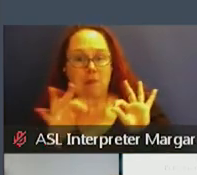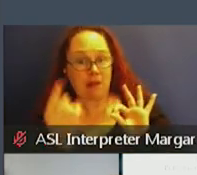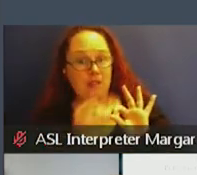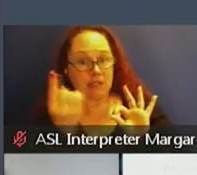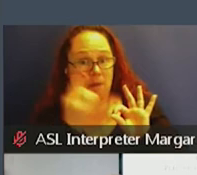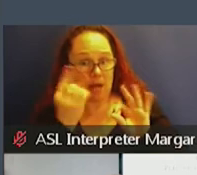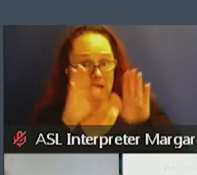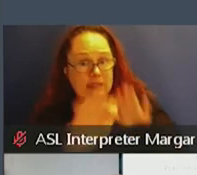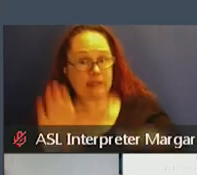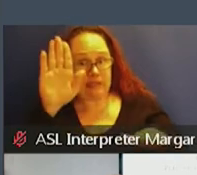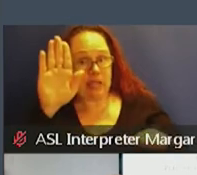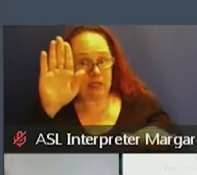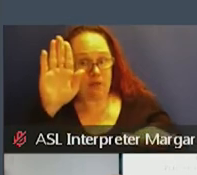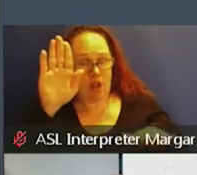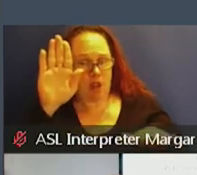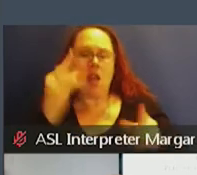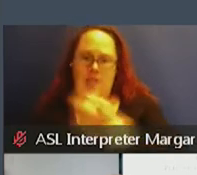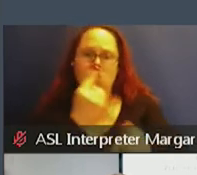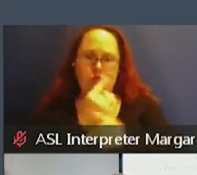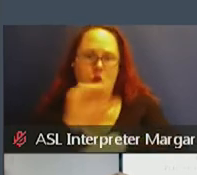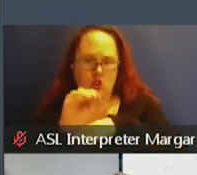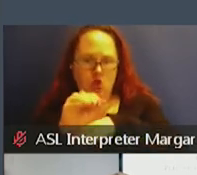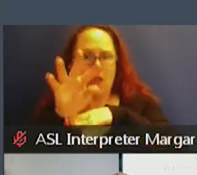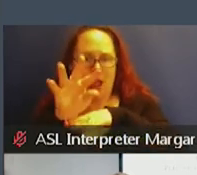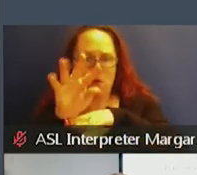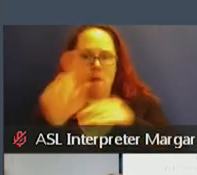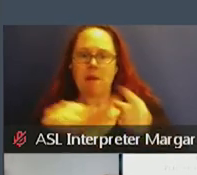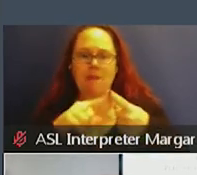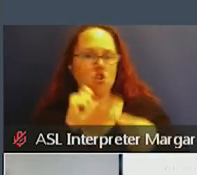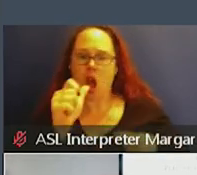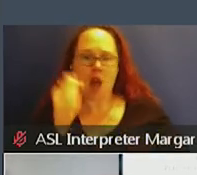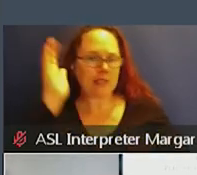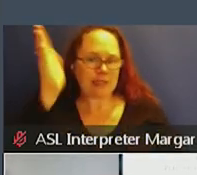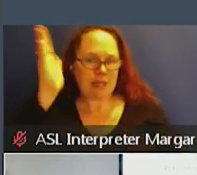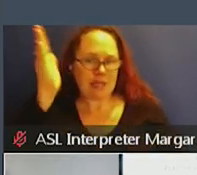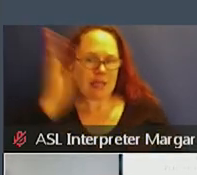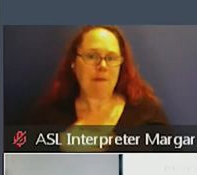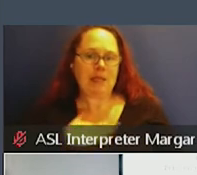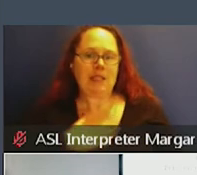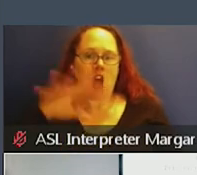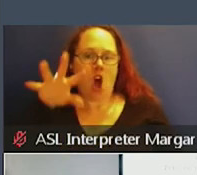I think it would be appropriate for them to turn on. Yeah. Yeah. That's absolutely clear, but thank you for that.